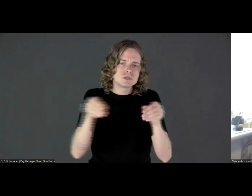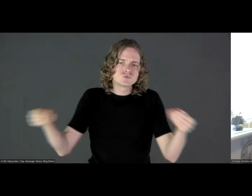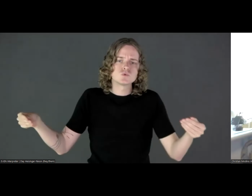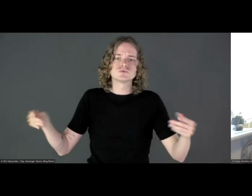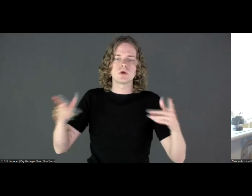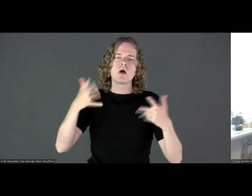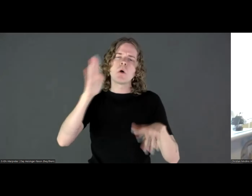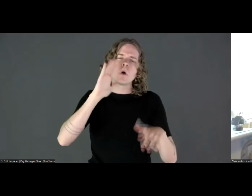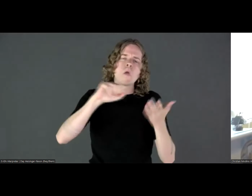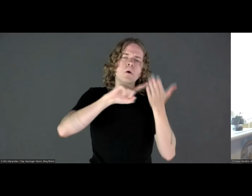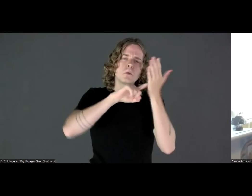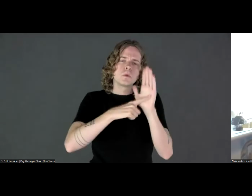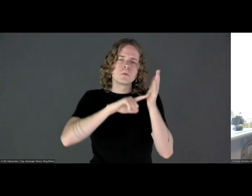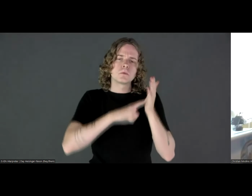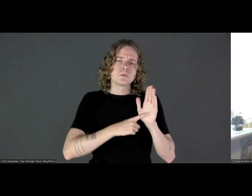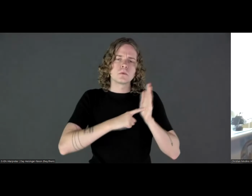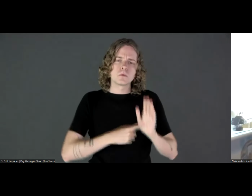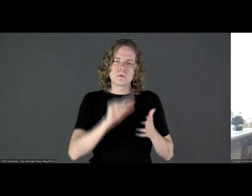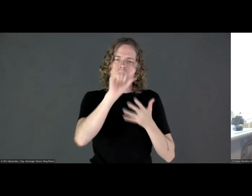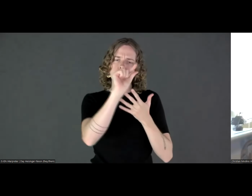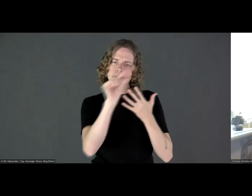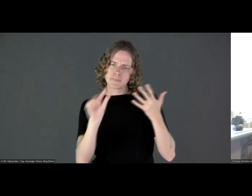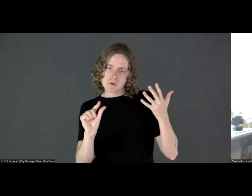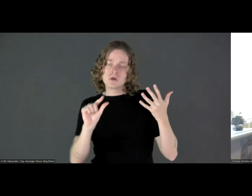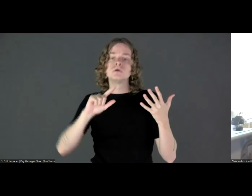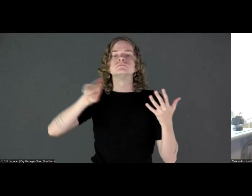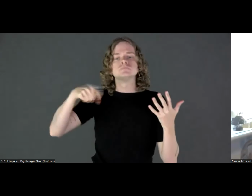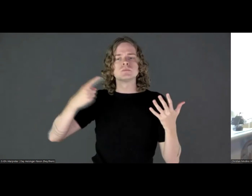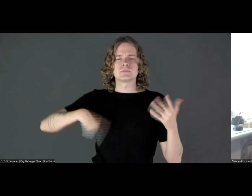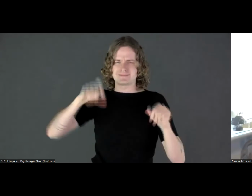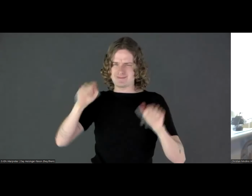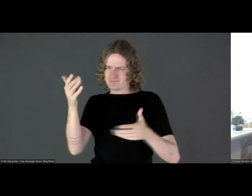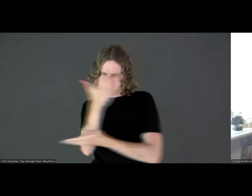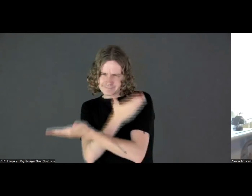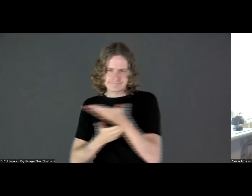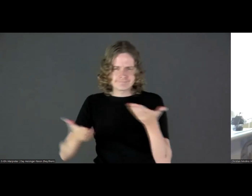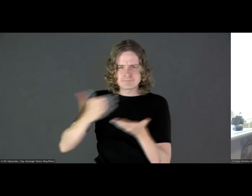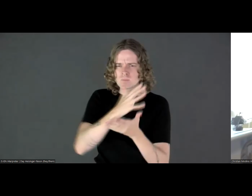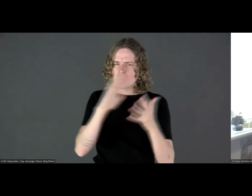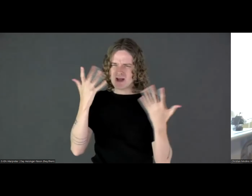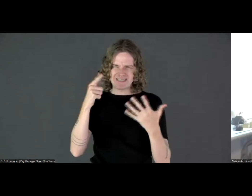you know, exchange, have a conversation on what additional gaps we identify that will